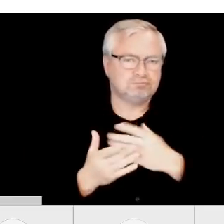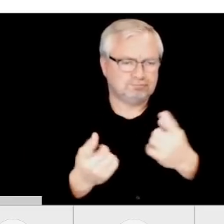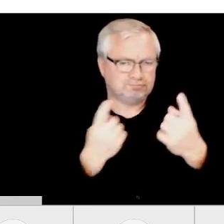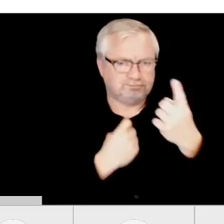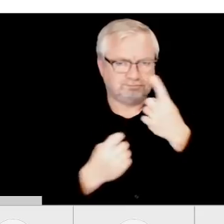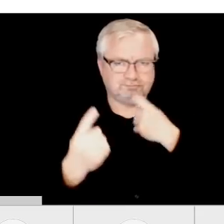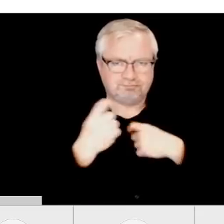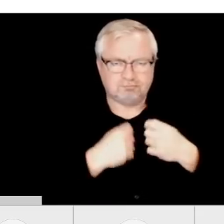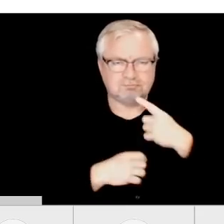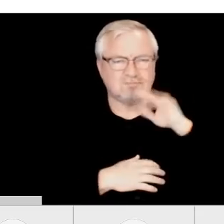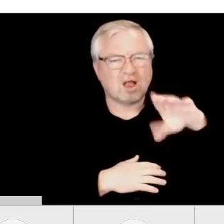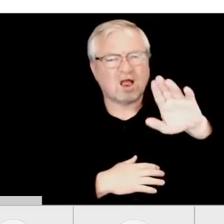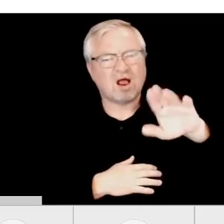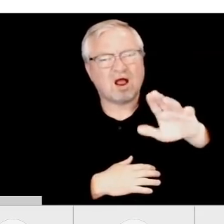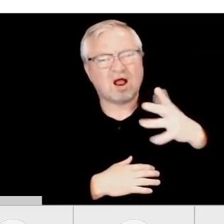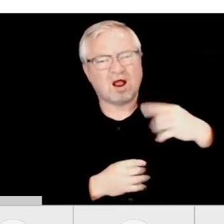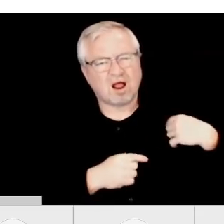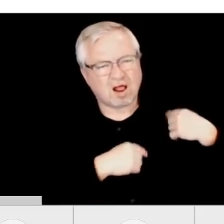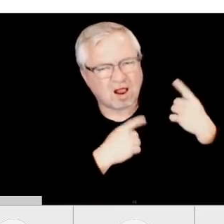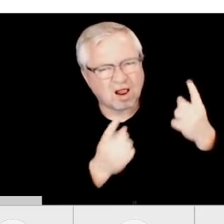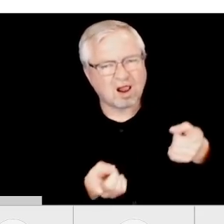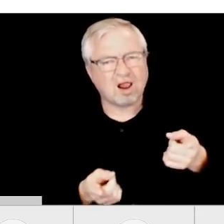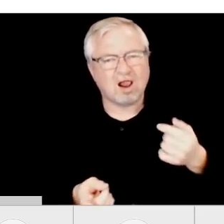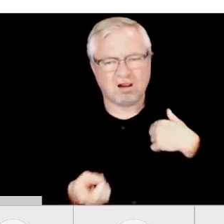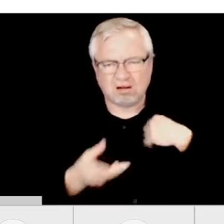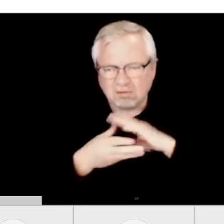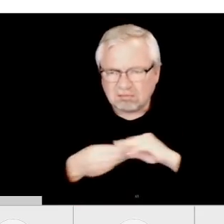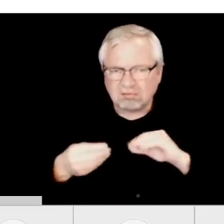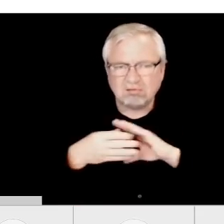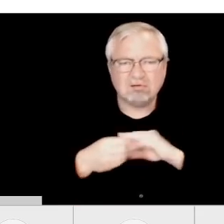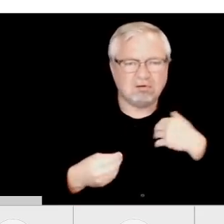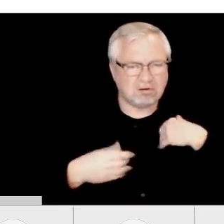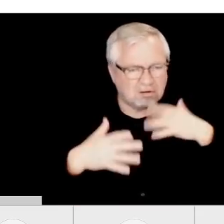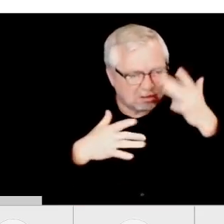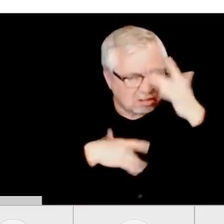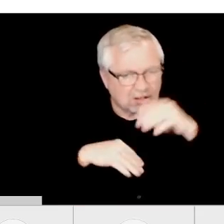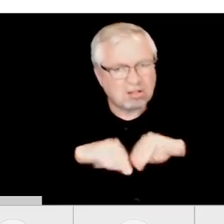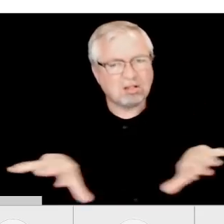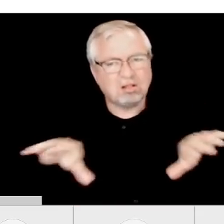said, since we have been talking about the epidemic, we've been talking about